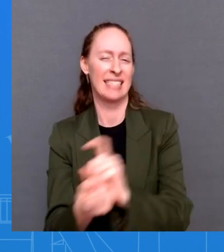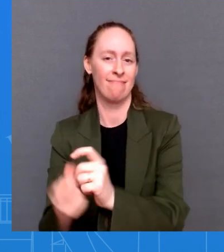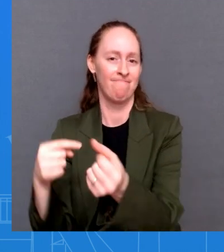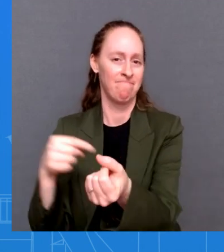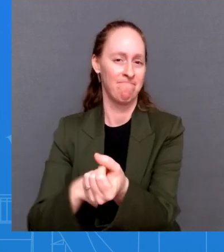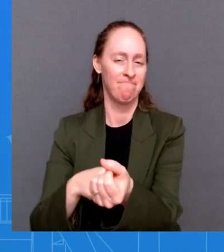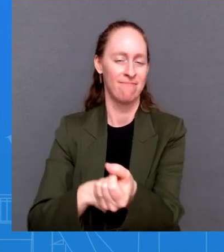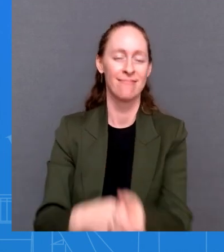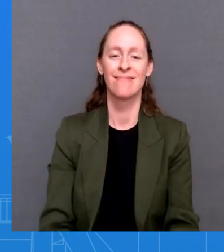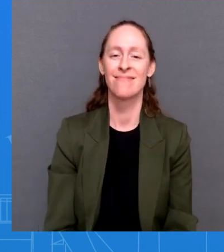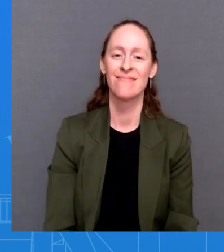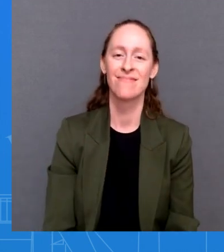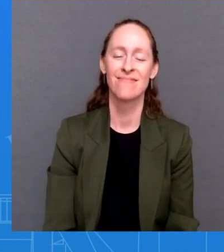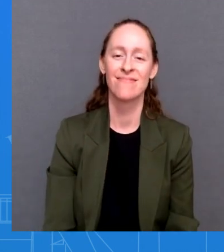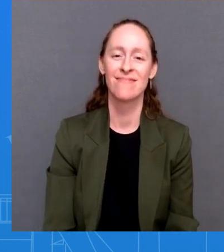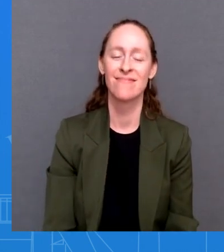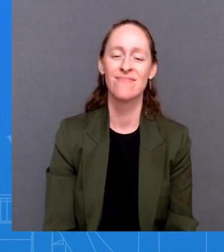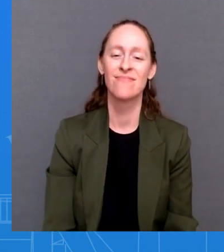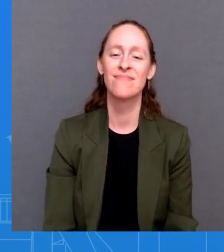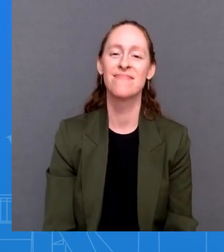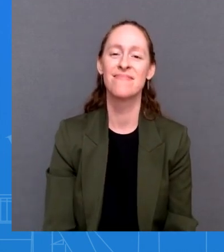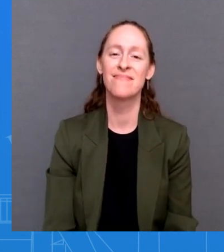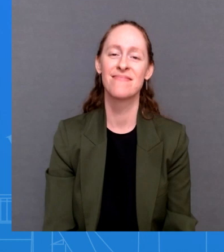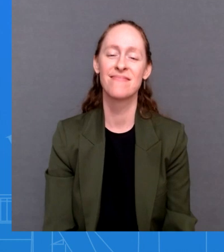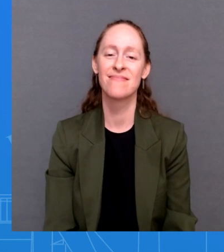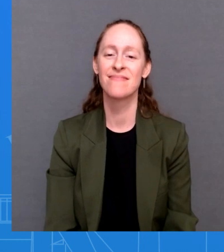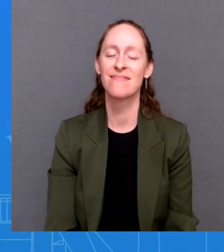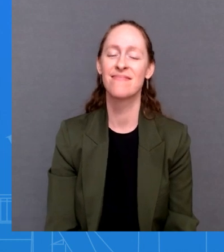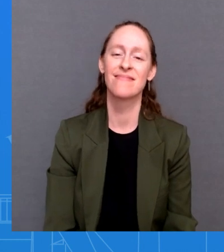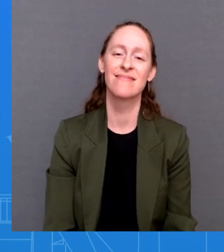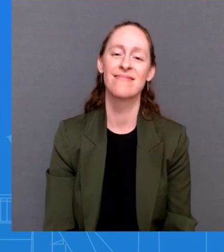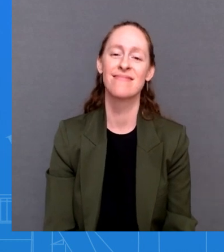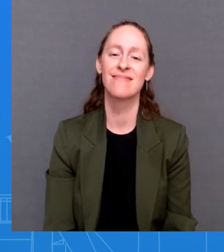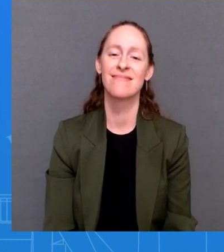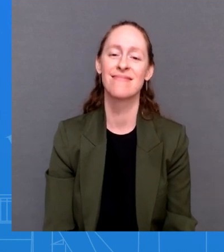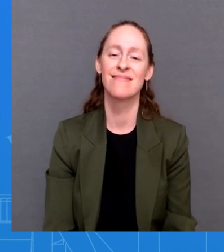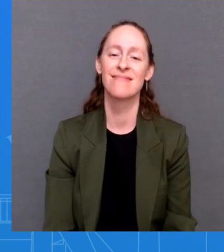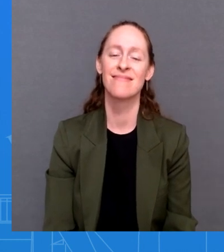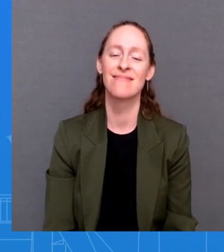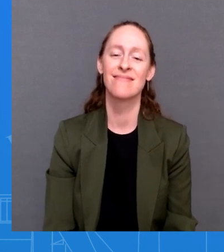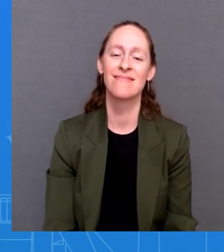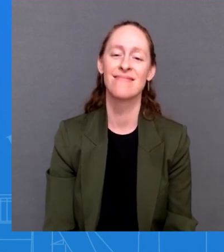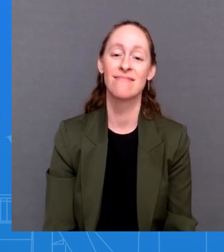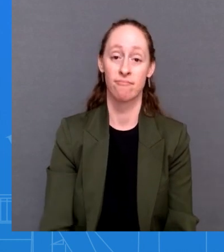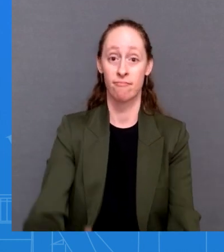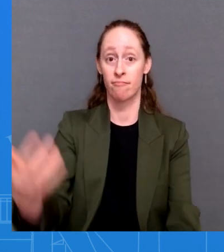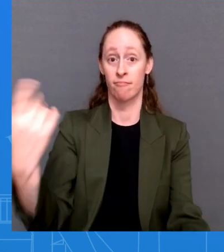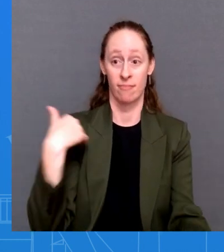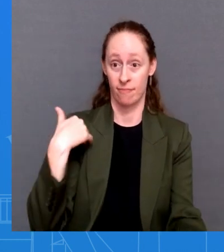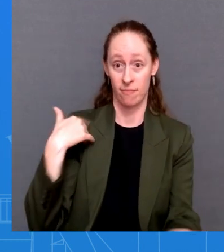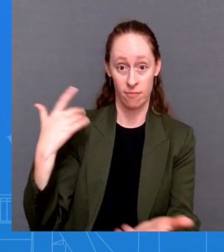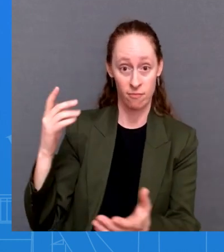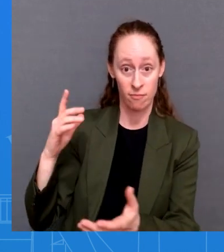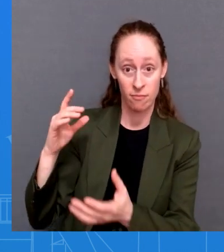And as we get more supply, we are approaching the point where we can offer two doses of vaccine